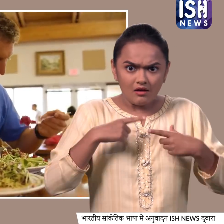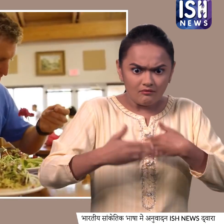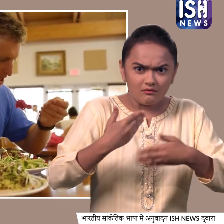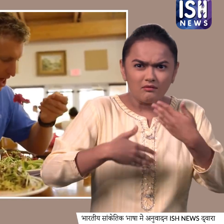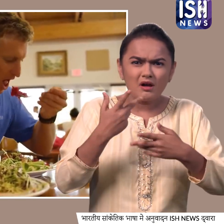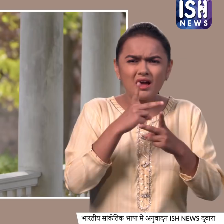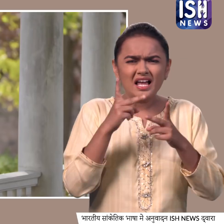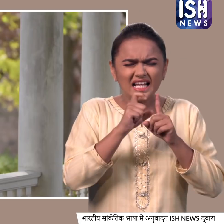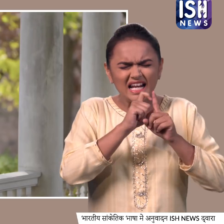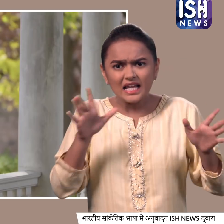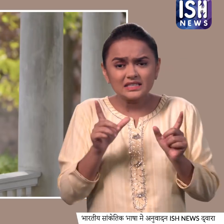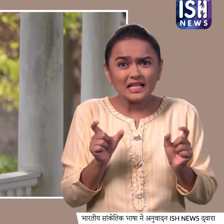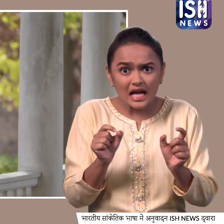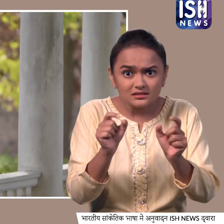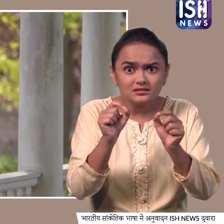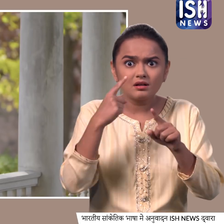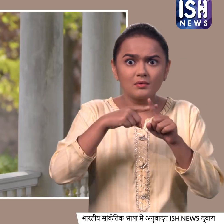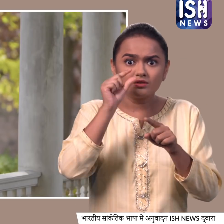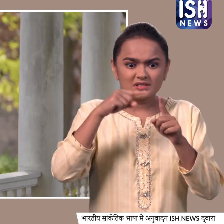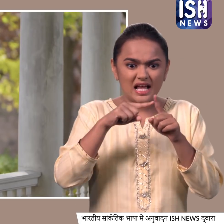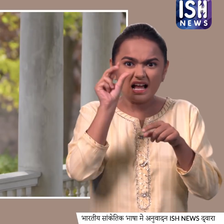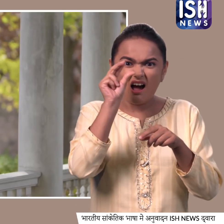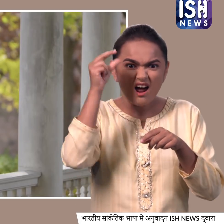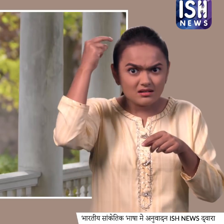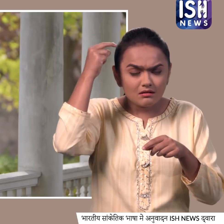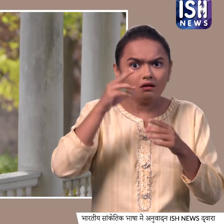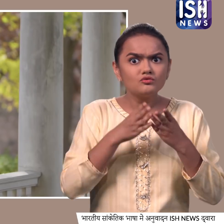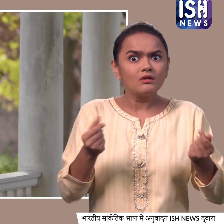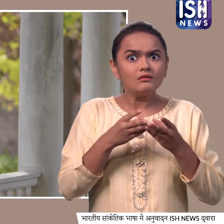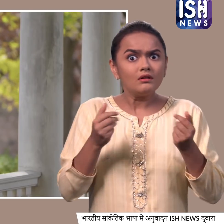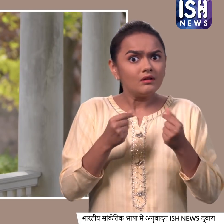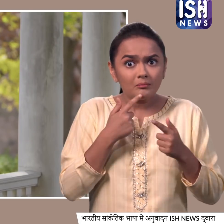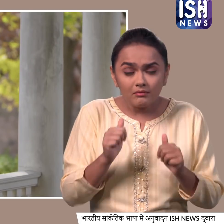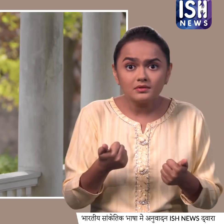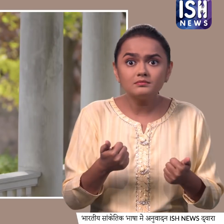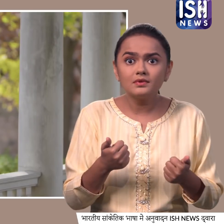people were able to reverse their advanced cancer & tumours